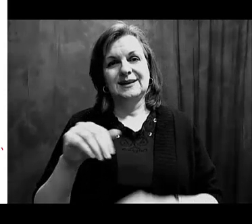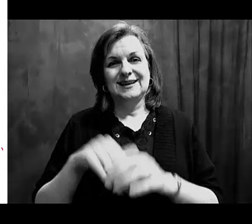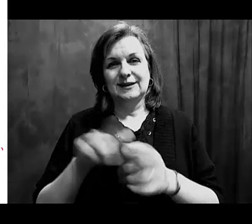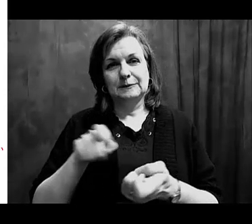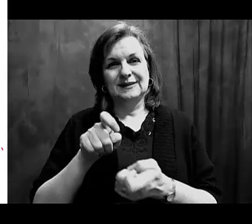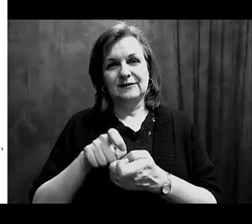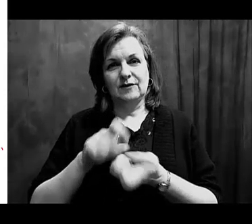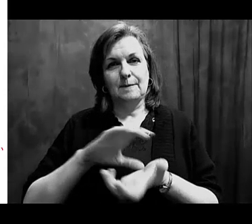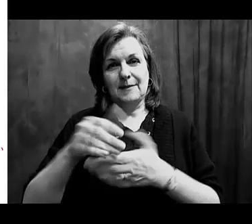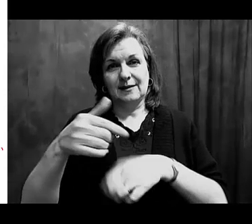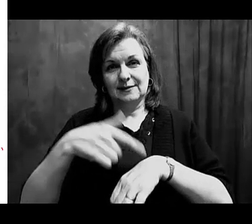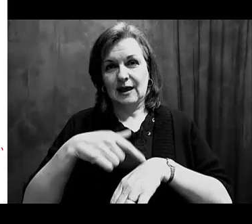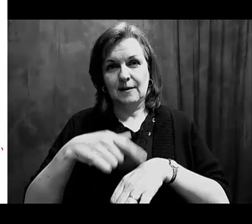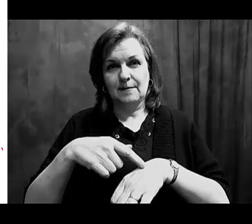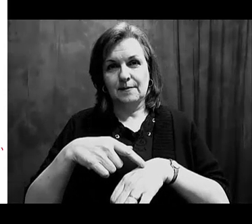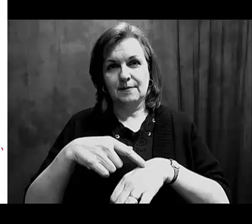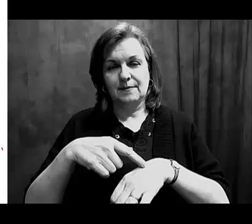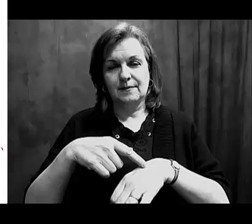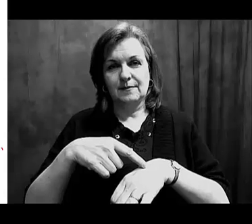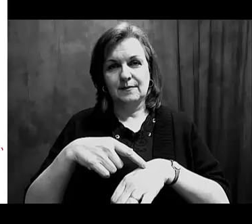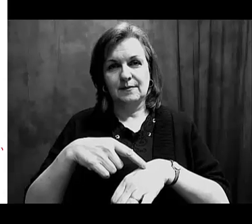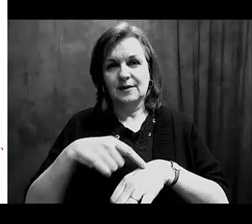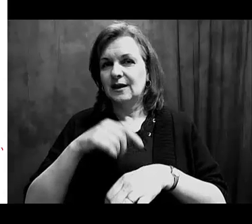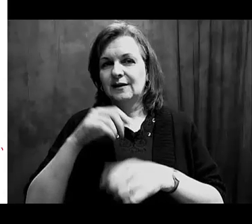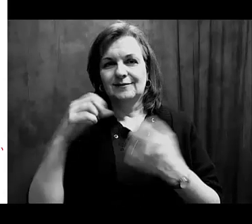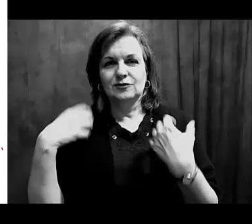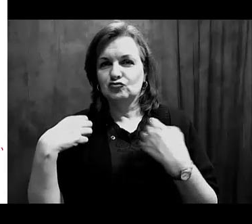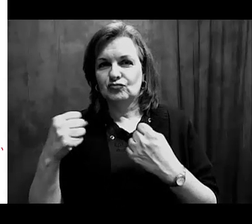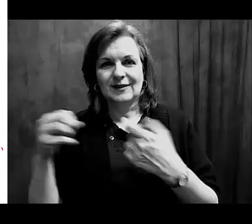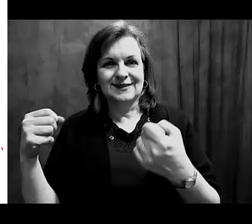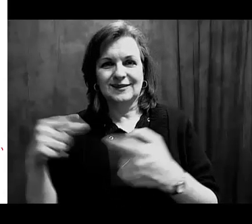Not the strength